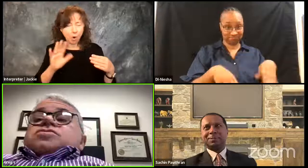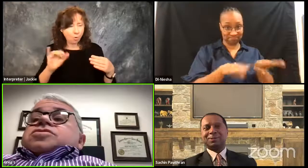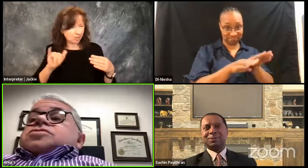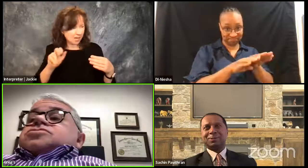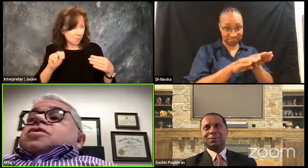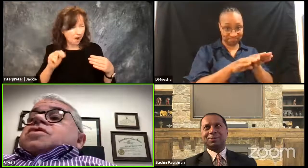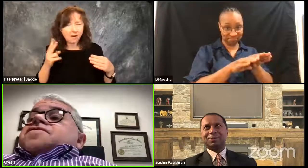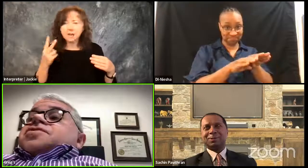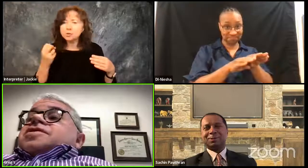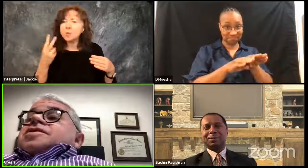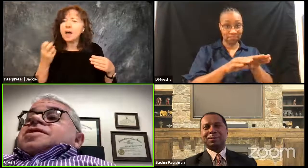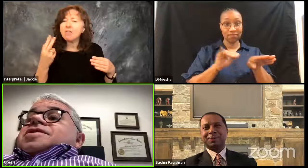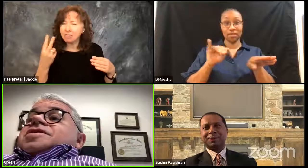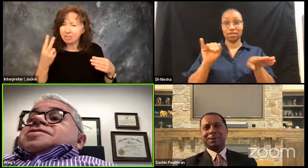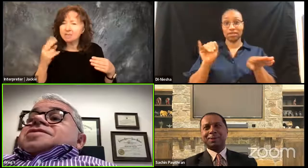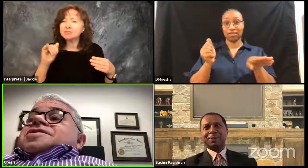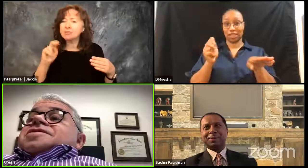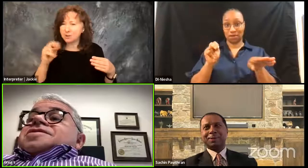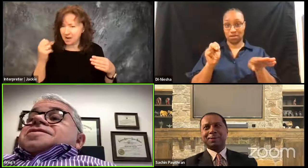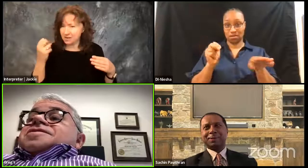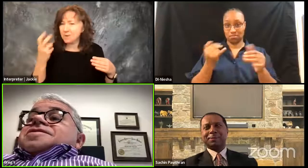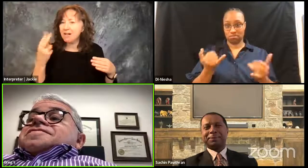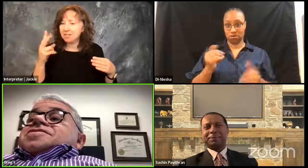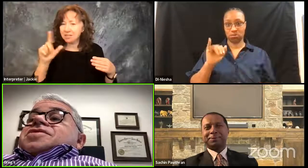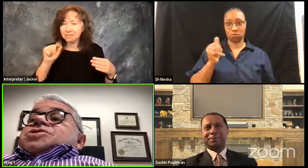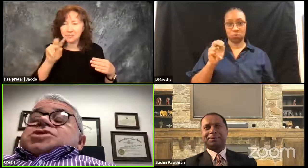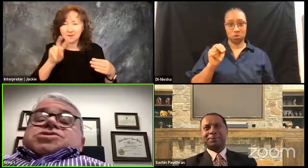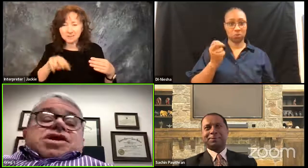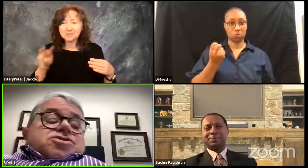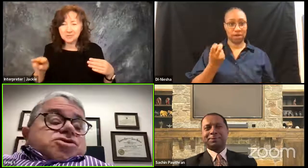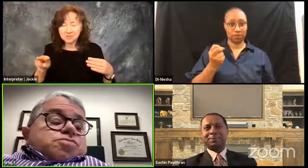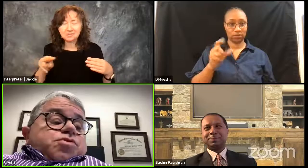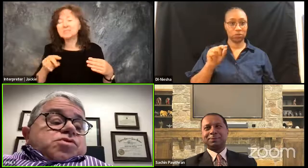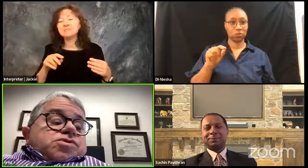It's January 12th. And of the United States Access Board.